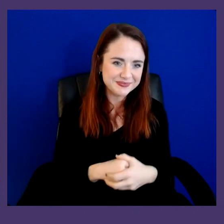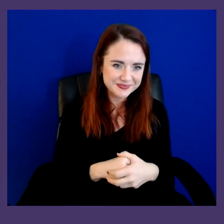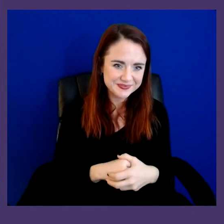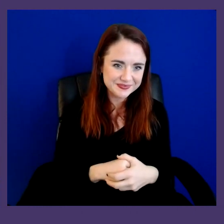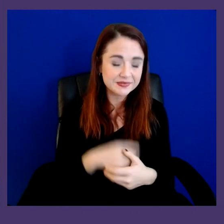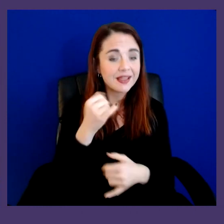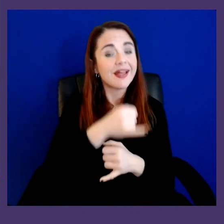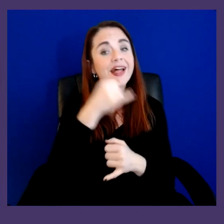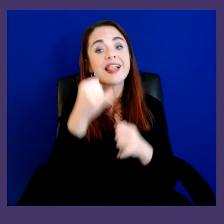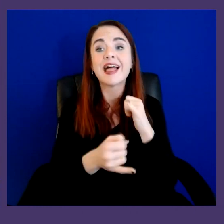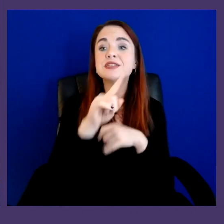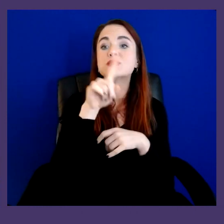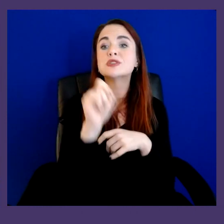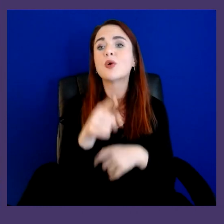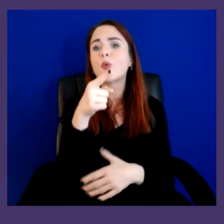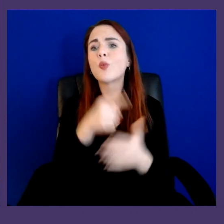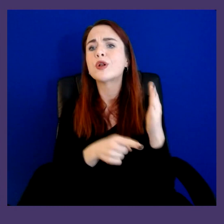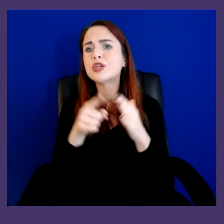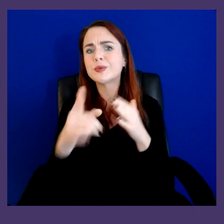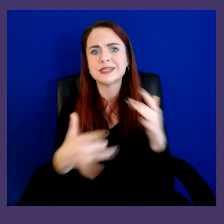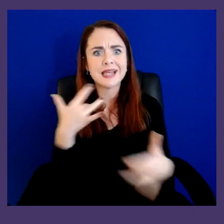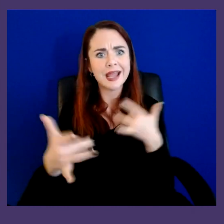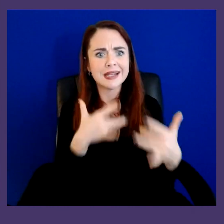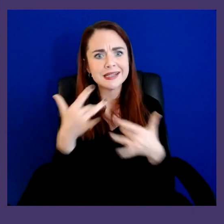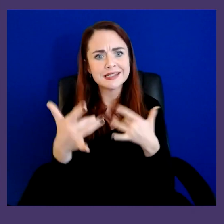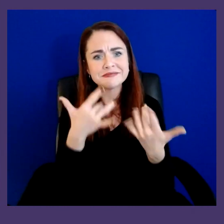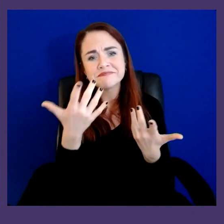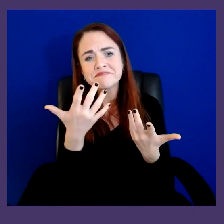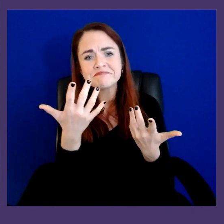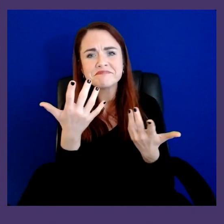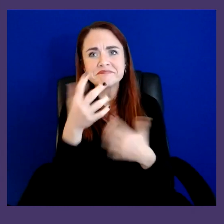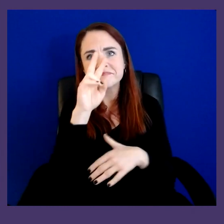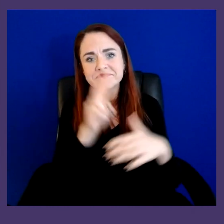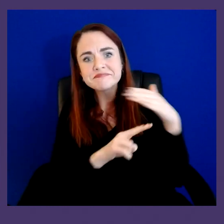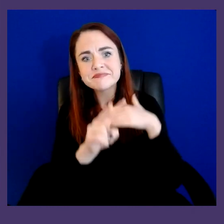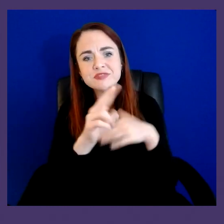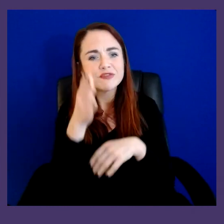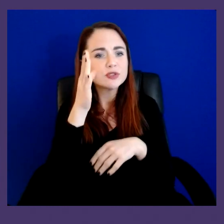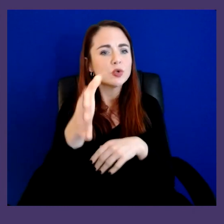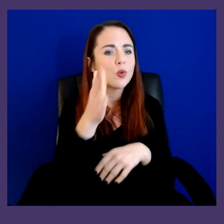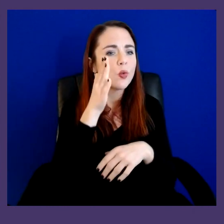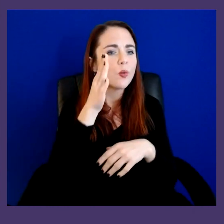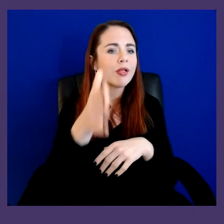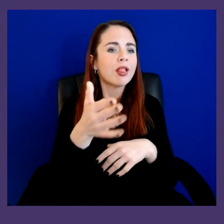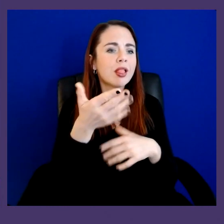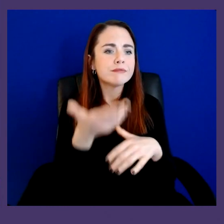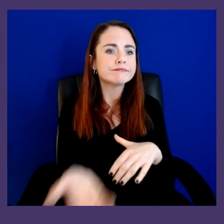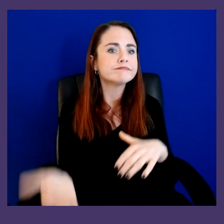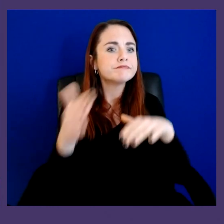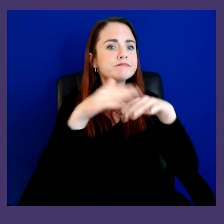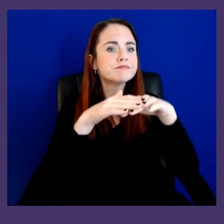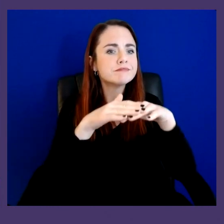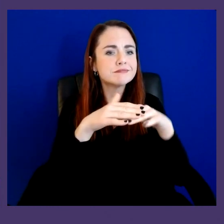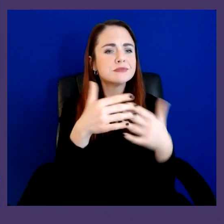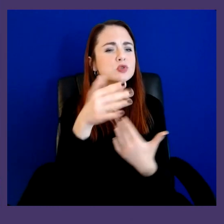what are you excited about for the future that's going to build on the work that you shared with us today? Jesper, we'll start with you.